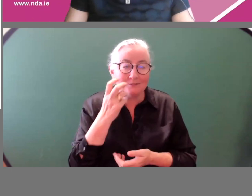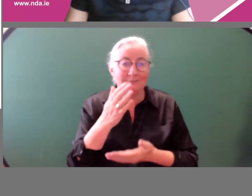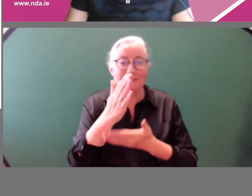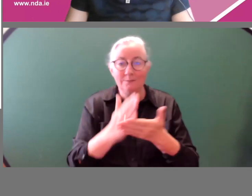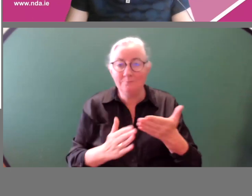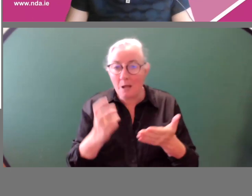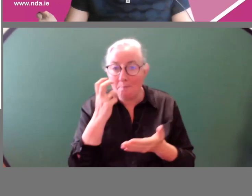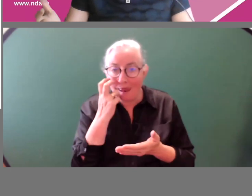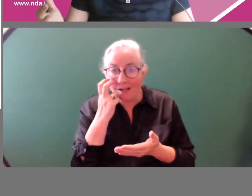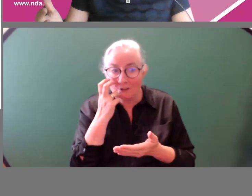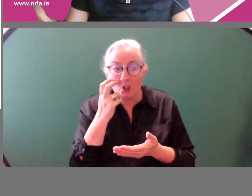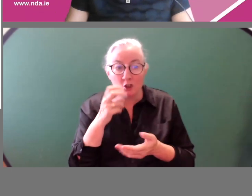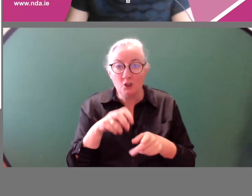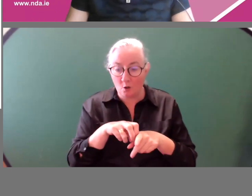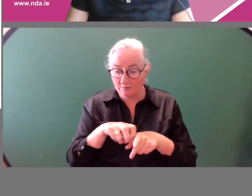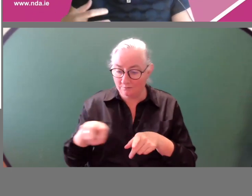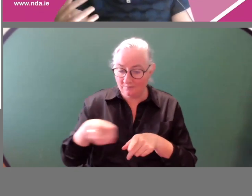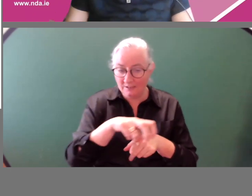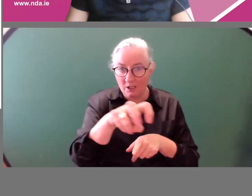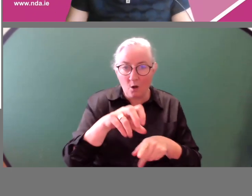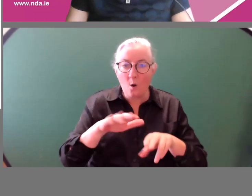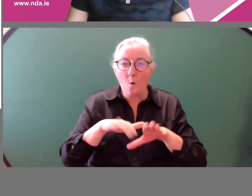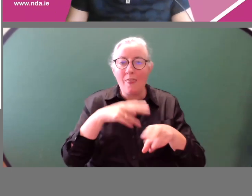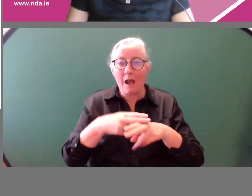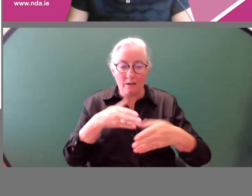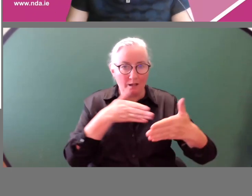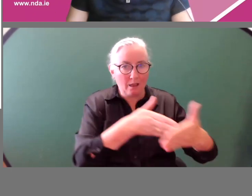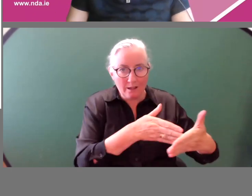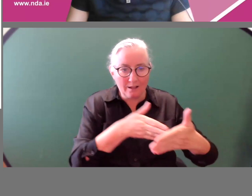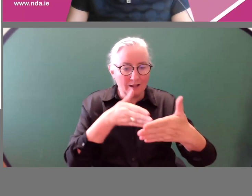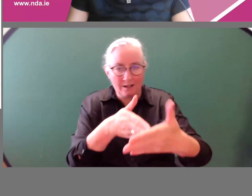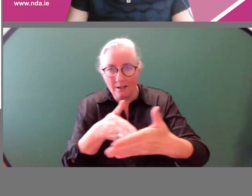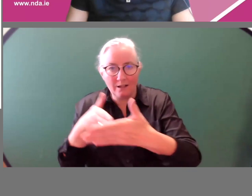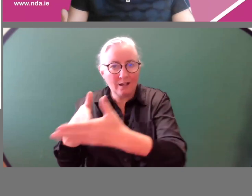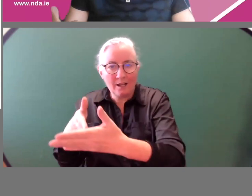that circulation routes are without obstacles to allow people to move around easily. What you